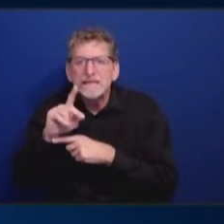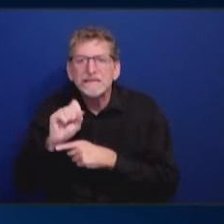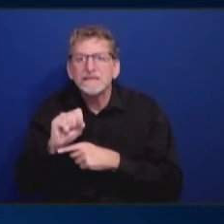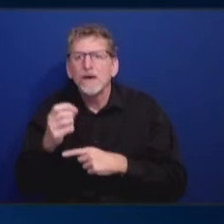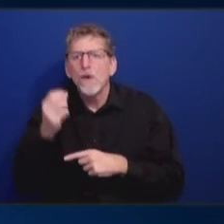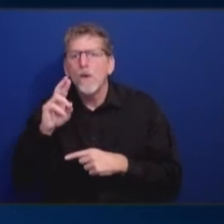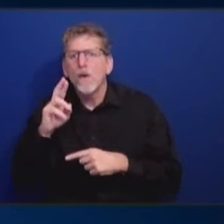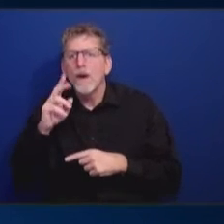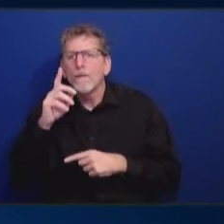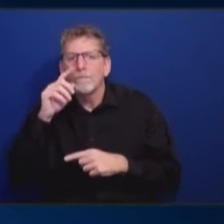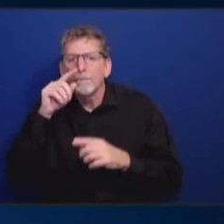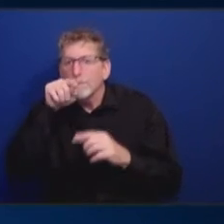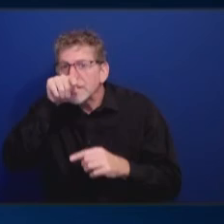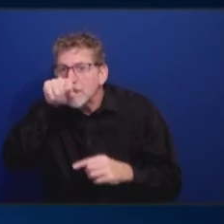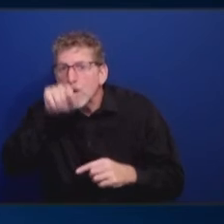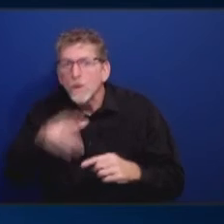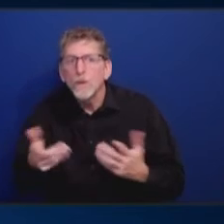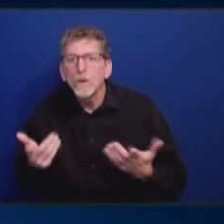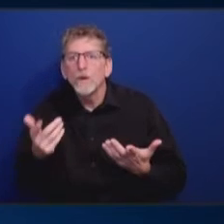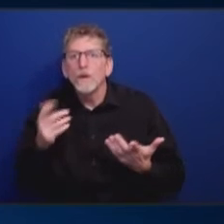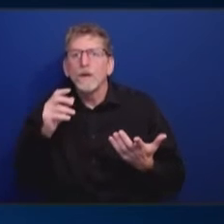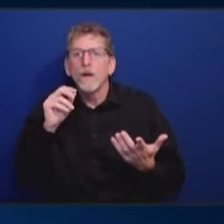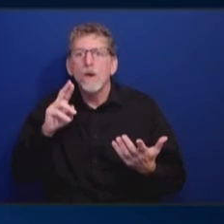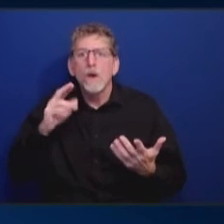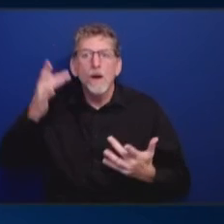Or we're also seeing changes in the pollen seasons.